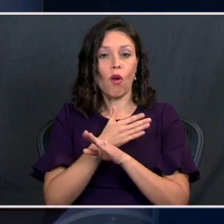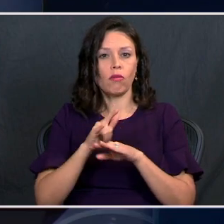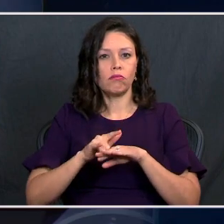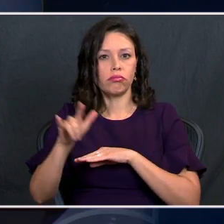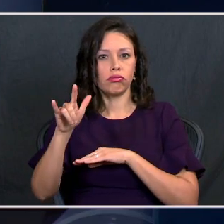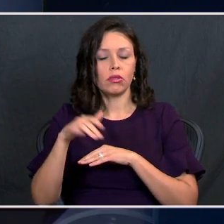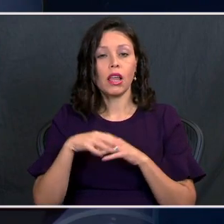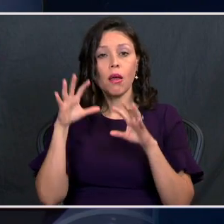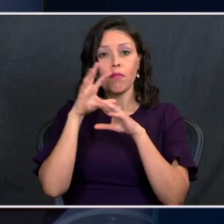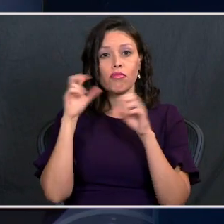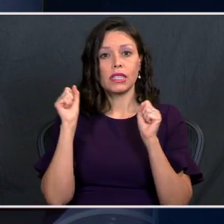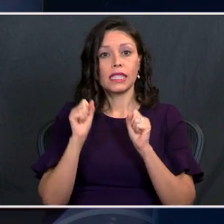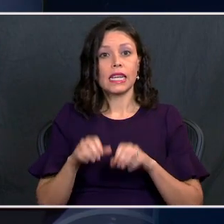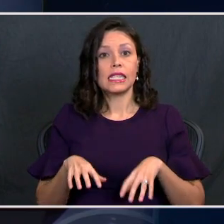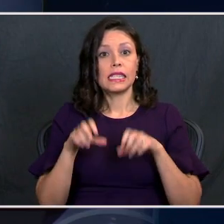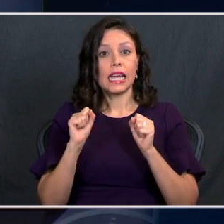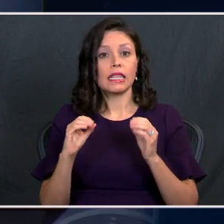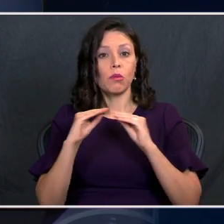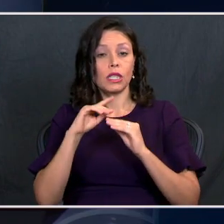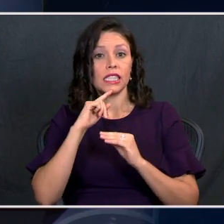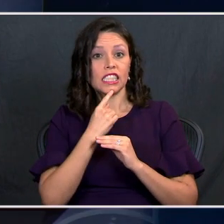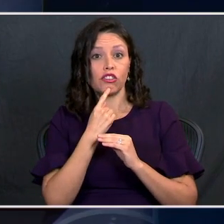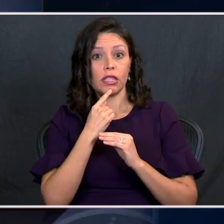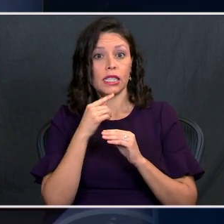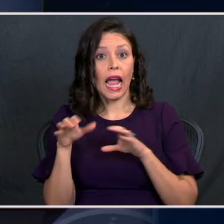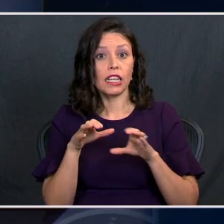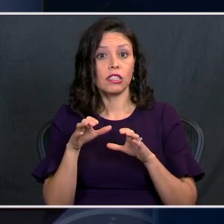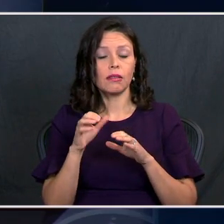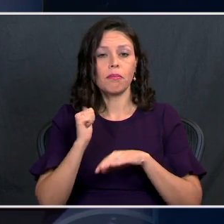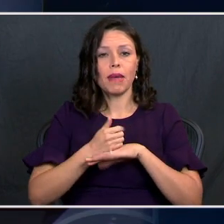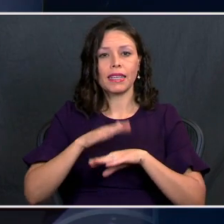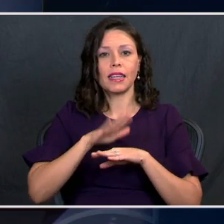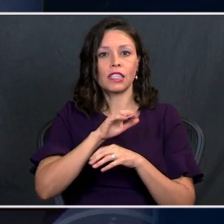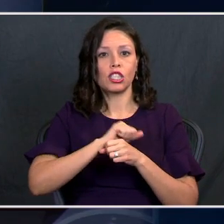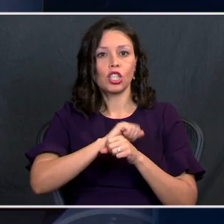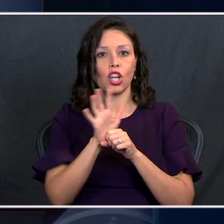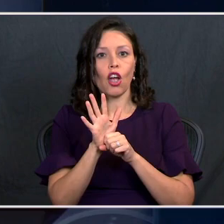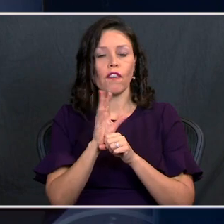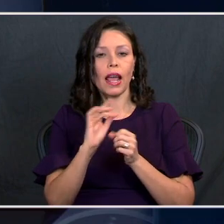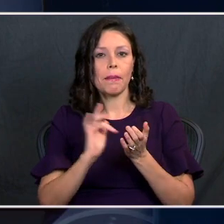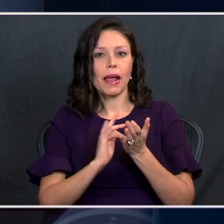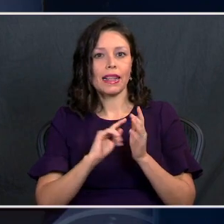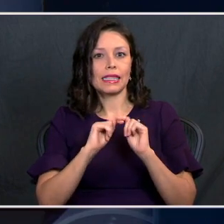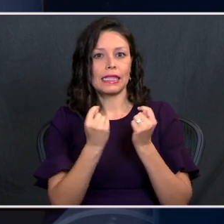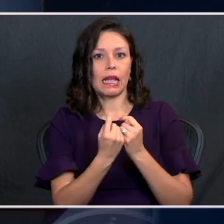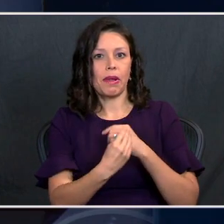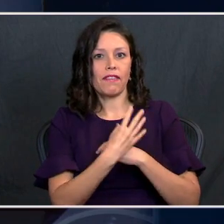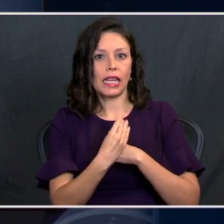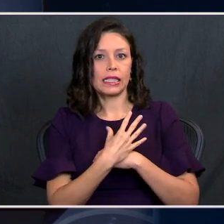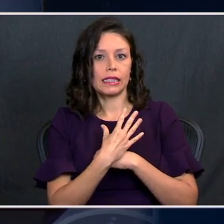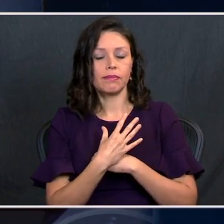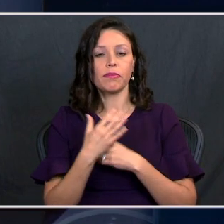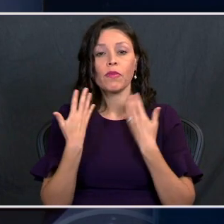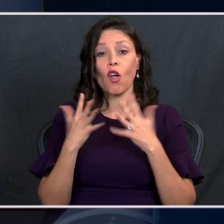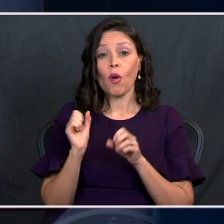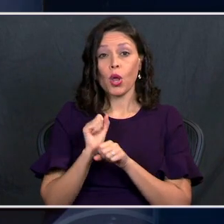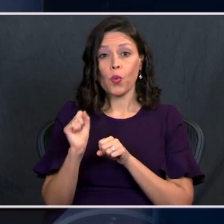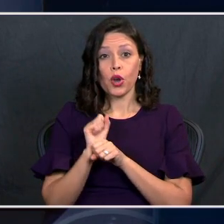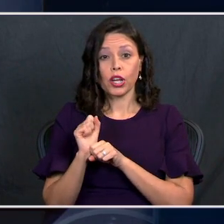The President is taking these steps on the advice of his COVID-19 and medical team. And we're already working as a real partner to the states